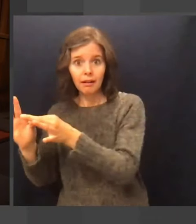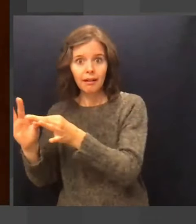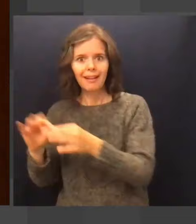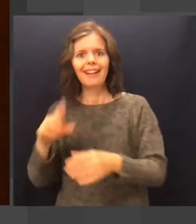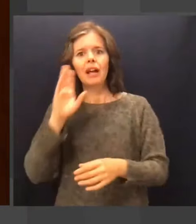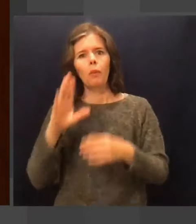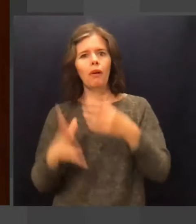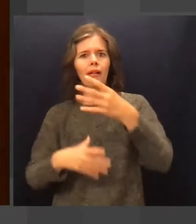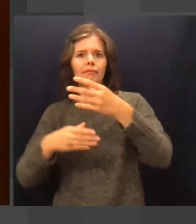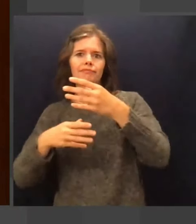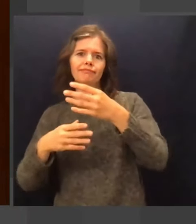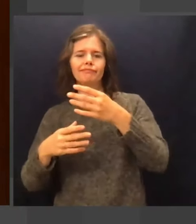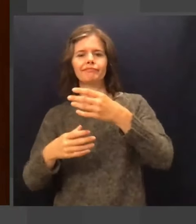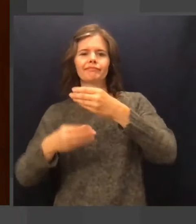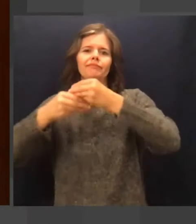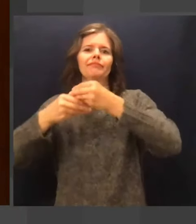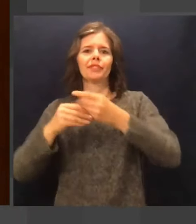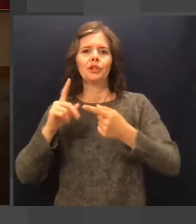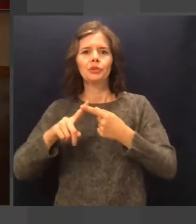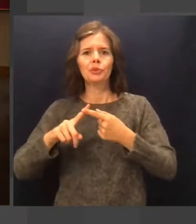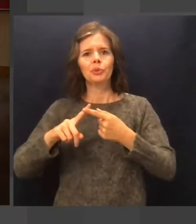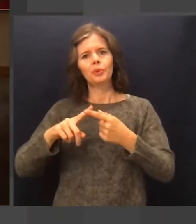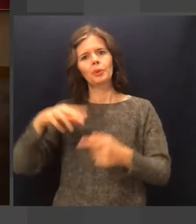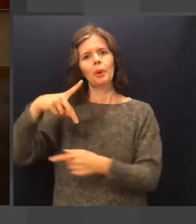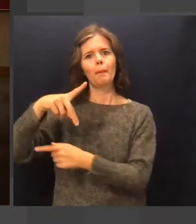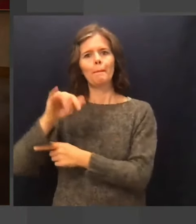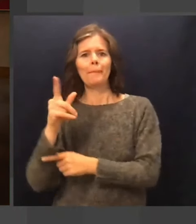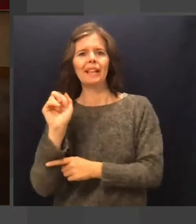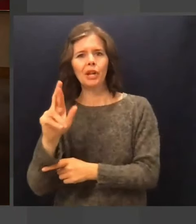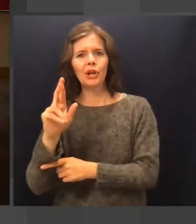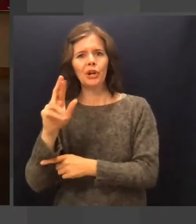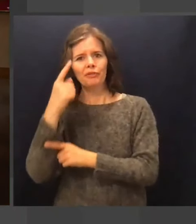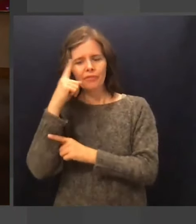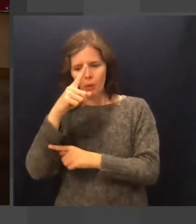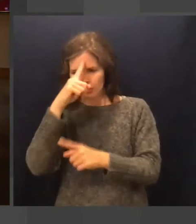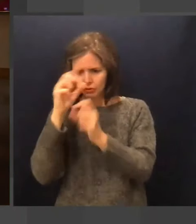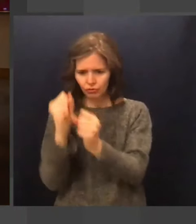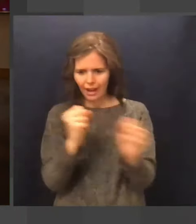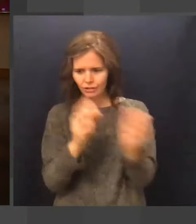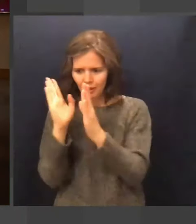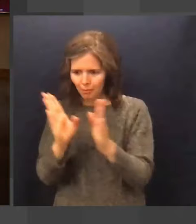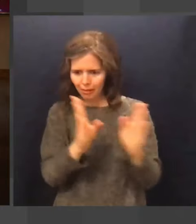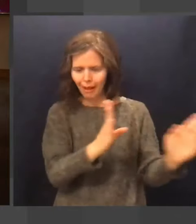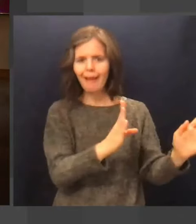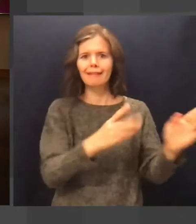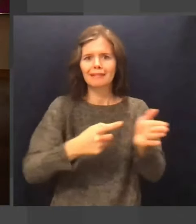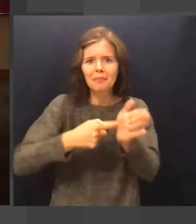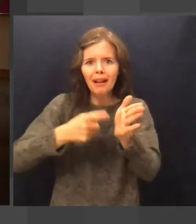IT TIES SO WELL TO THE PILLAR THAT WE HAVE ABOUT ADDING